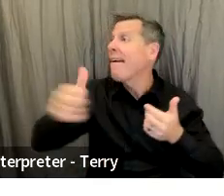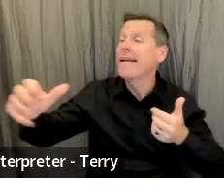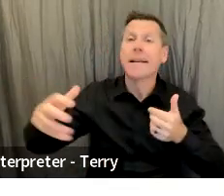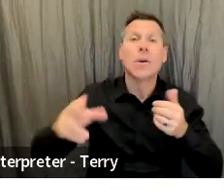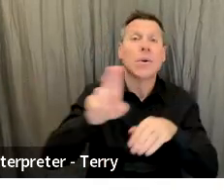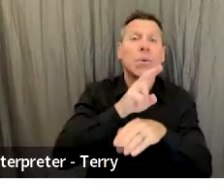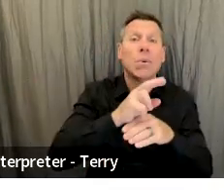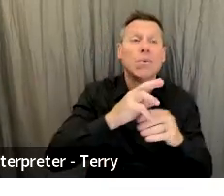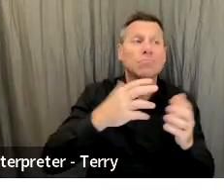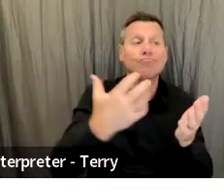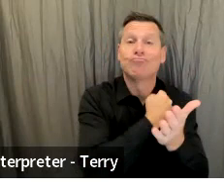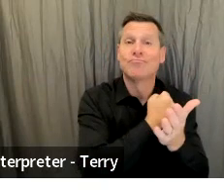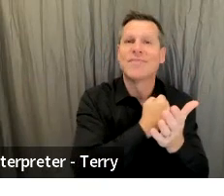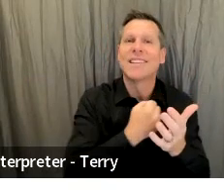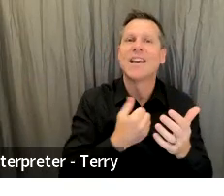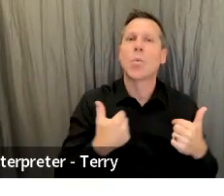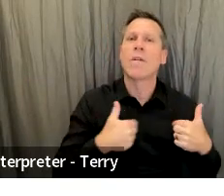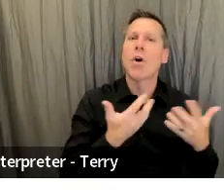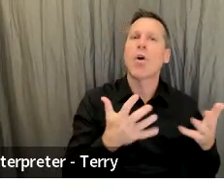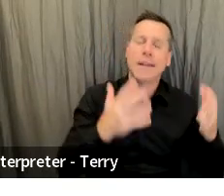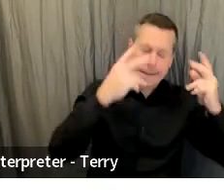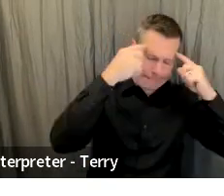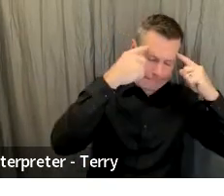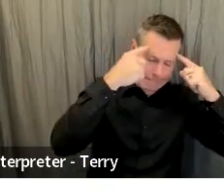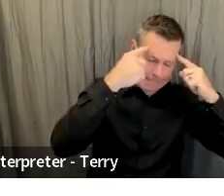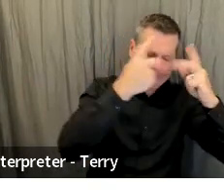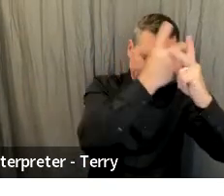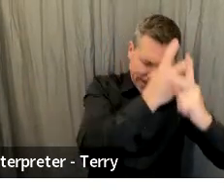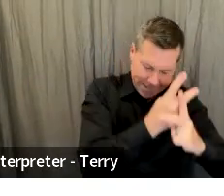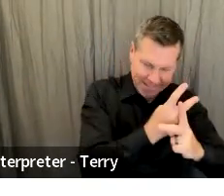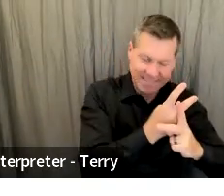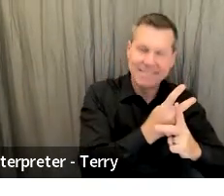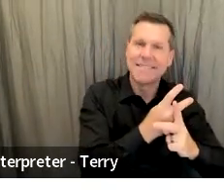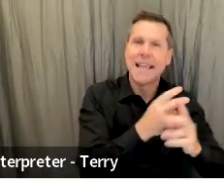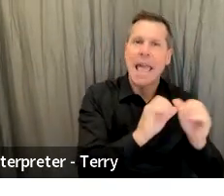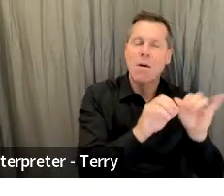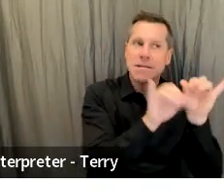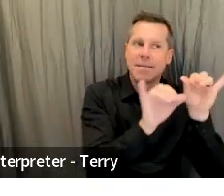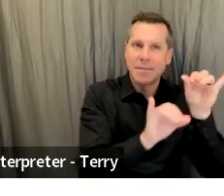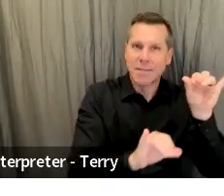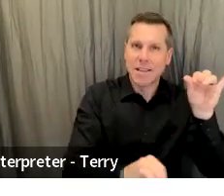We've already gone through we've already use consistent formatting. We've already done accessibility tracks and those sorts of things.